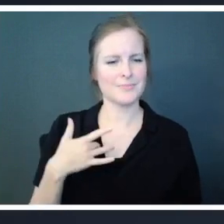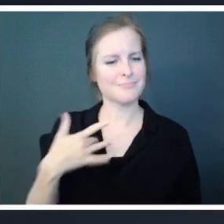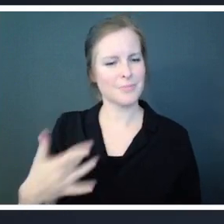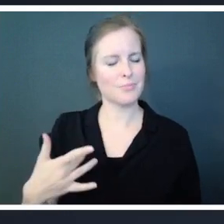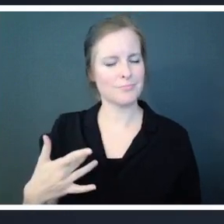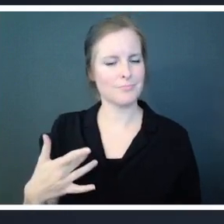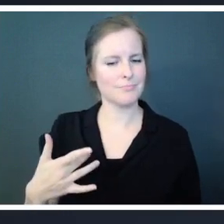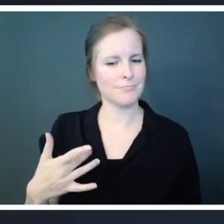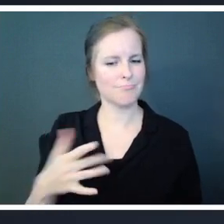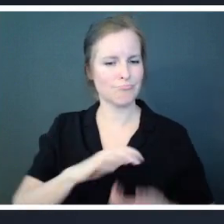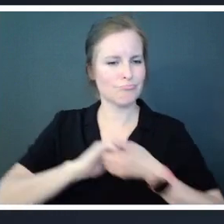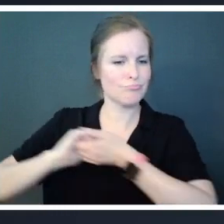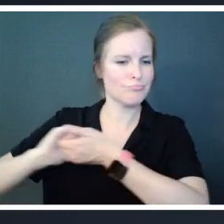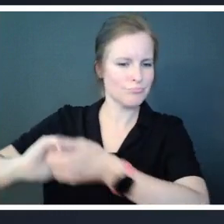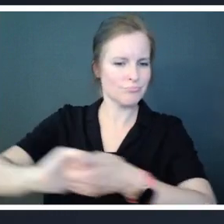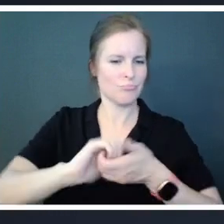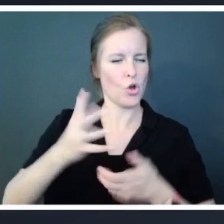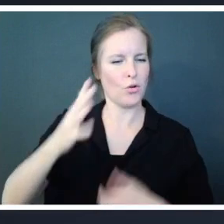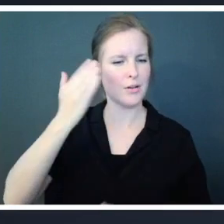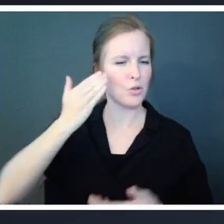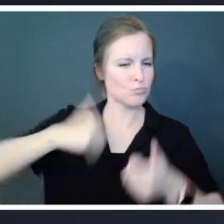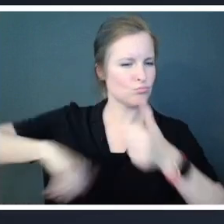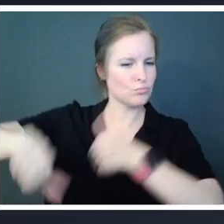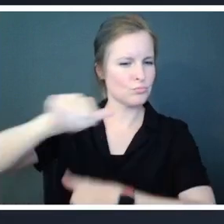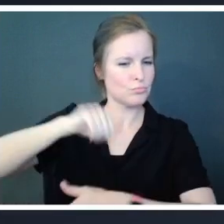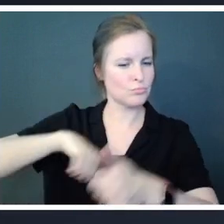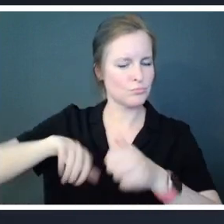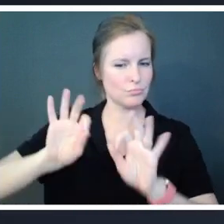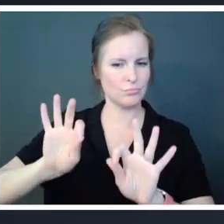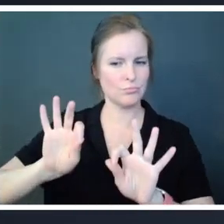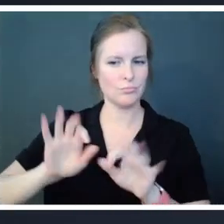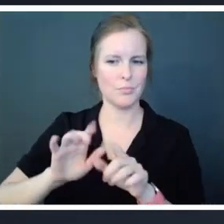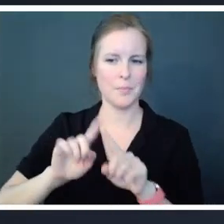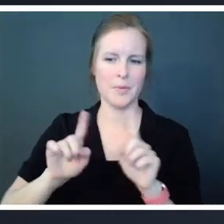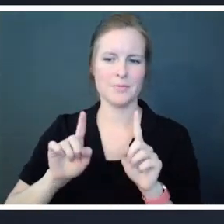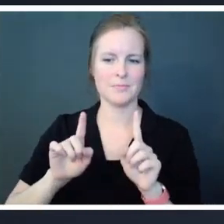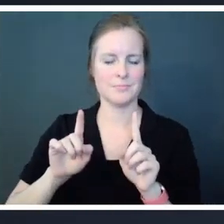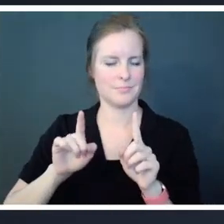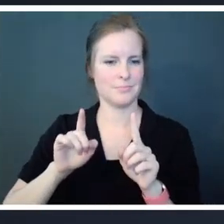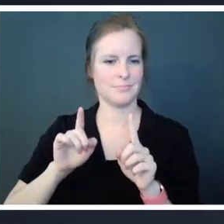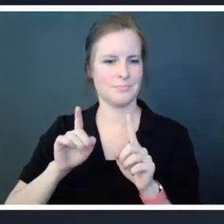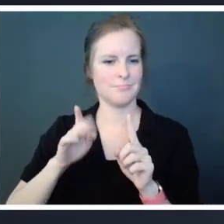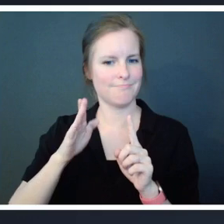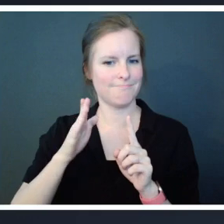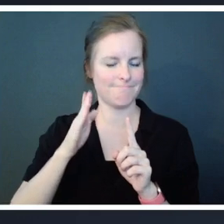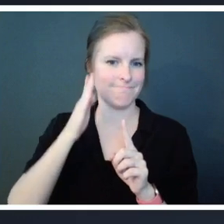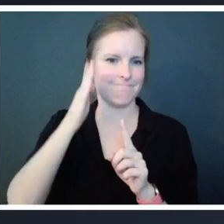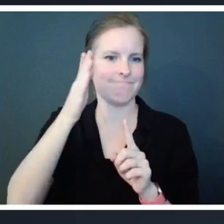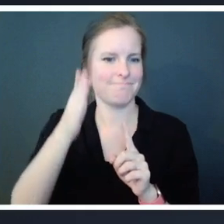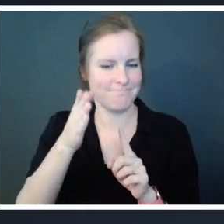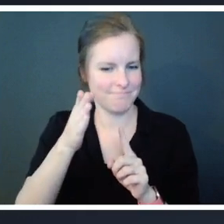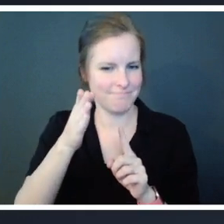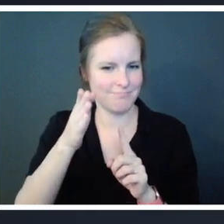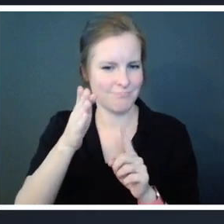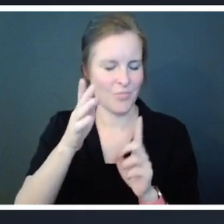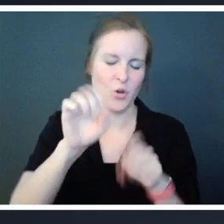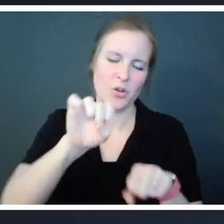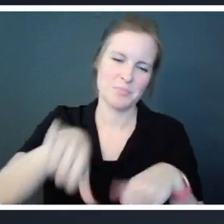other. But then to go beyond that, it can be both a challenge and then obviously a reward as well.